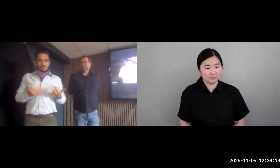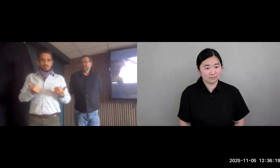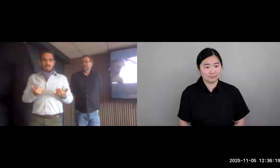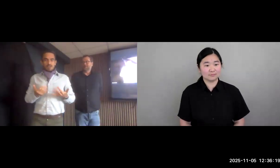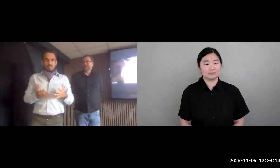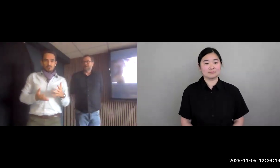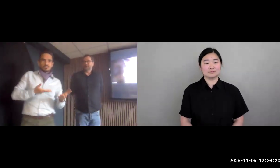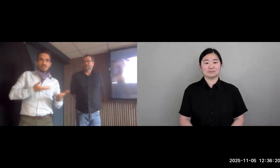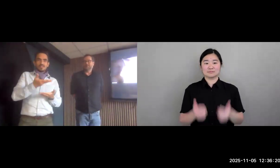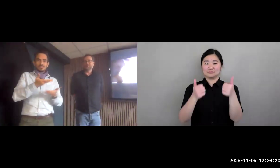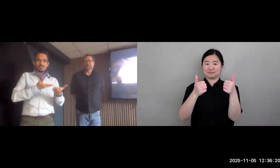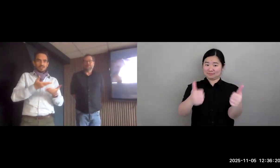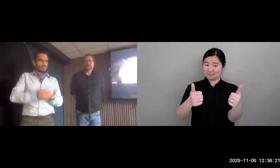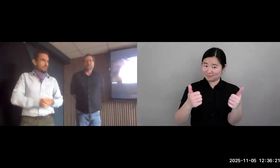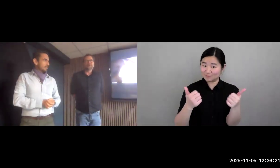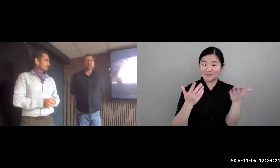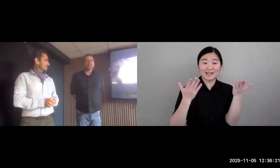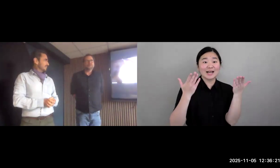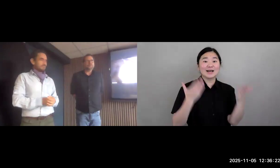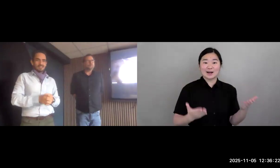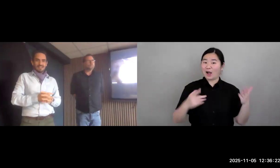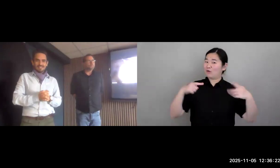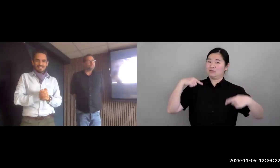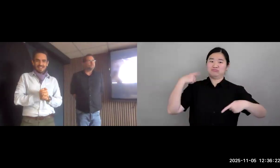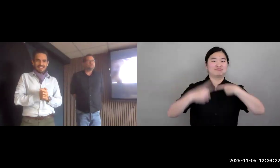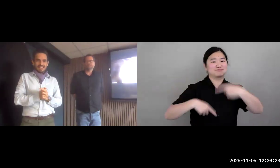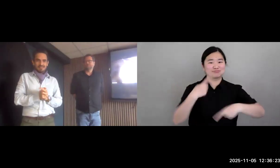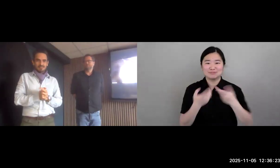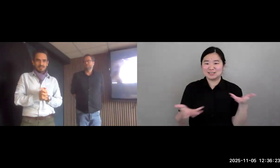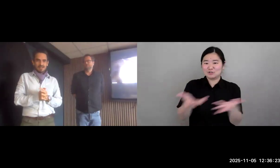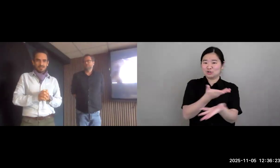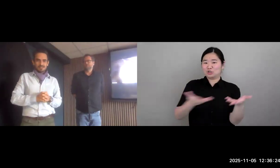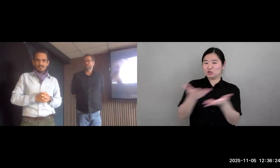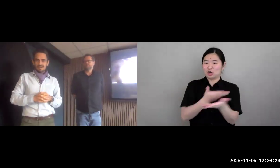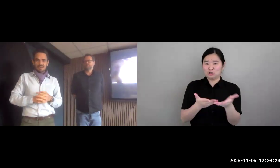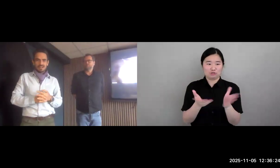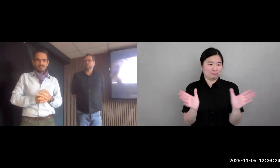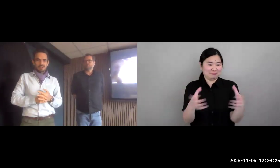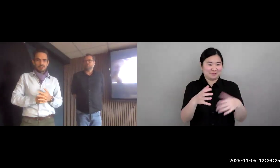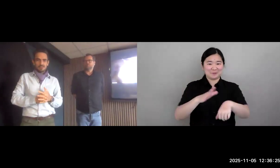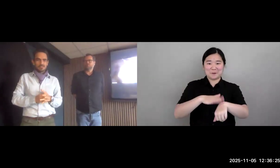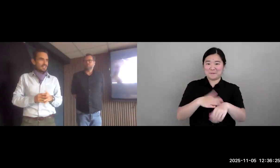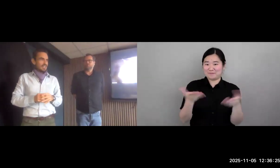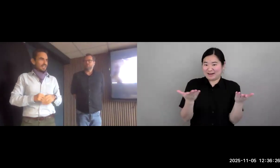Okay, so now we're going to start the discussion session, and for that we're very happy to have here Alwin Kloekhorst